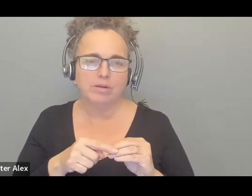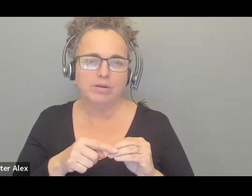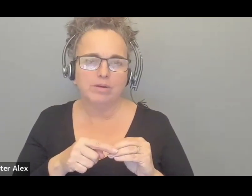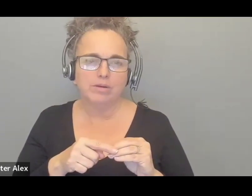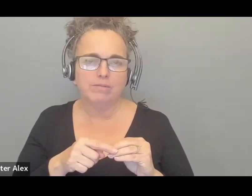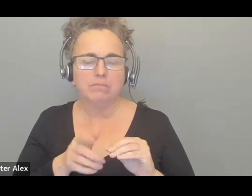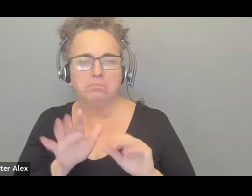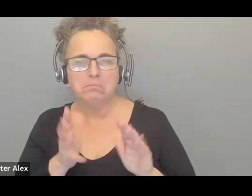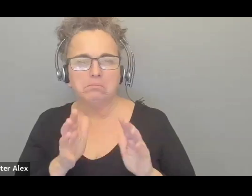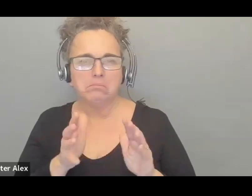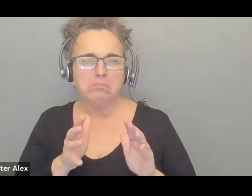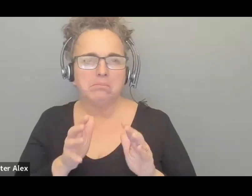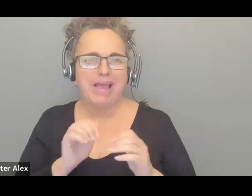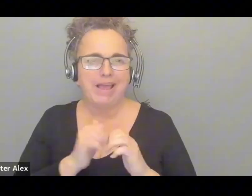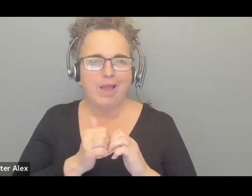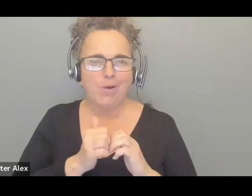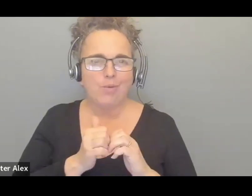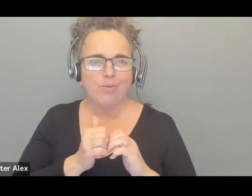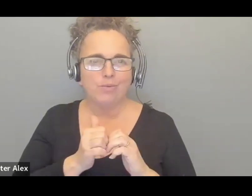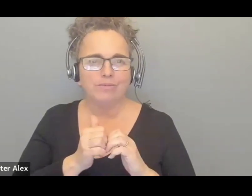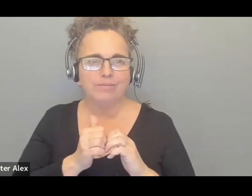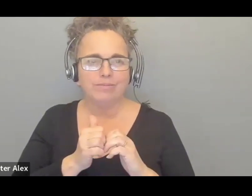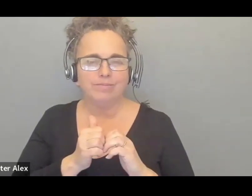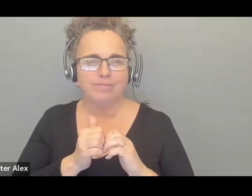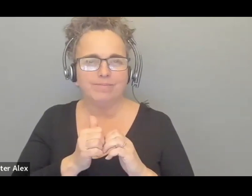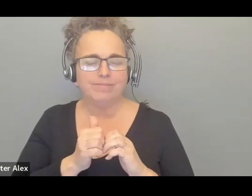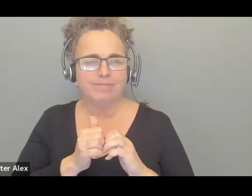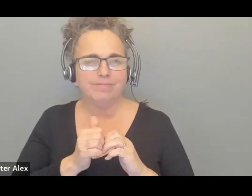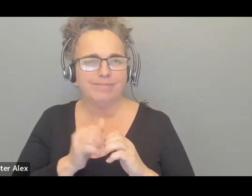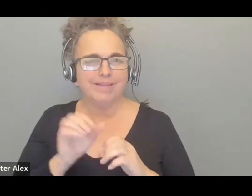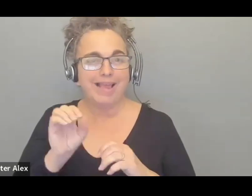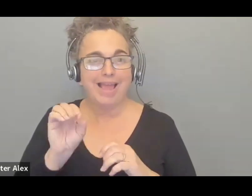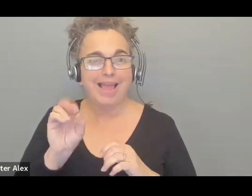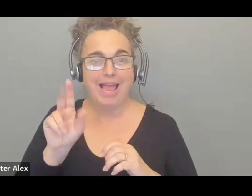kind of how outward facing efforts